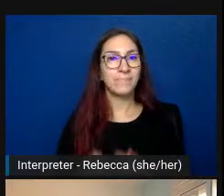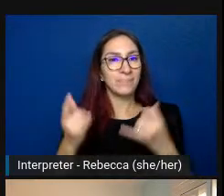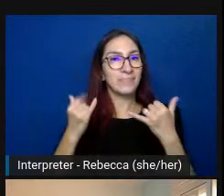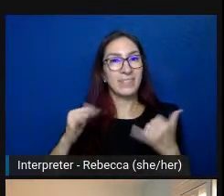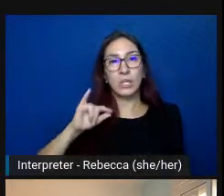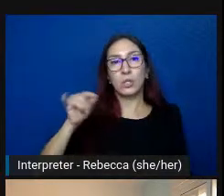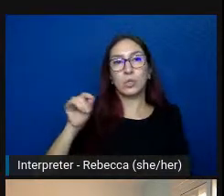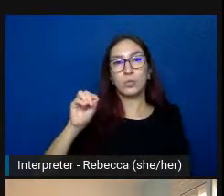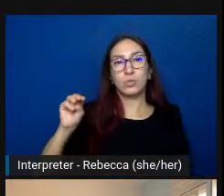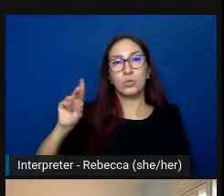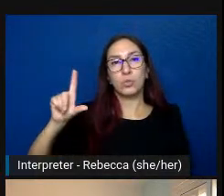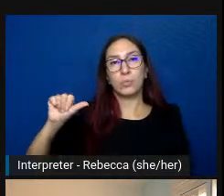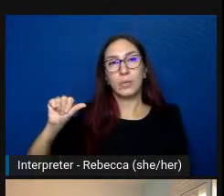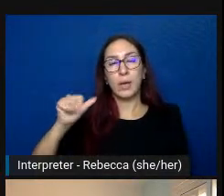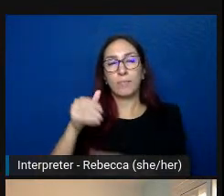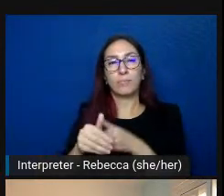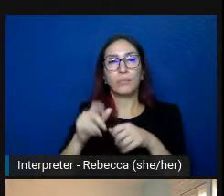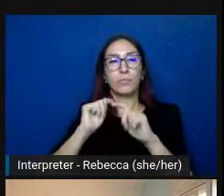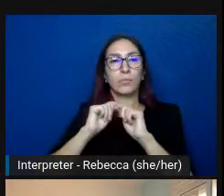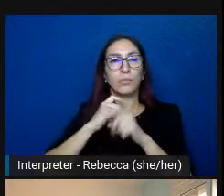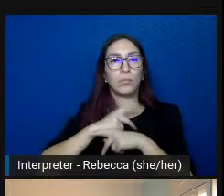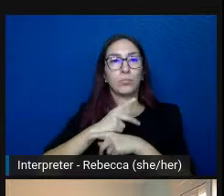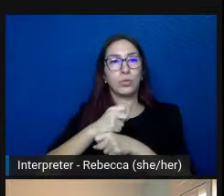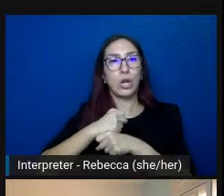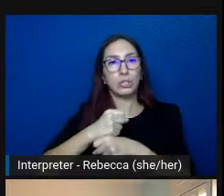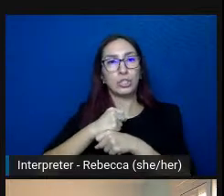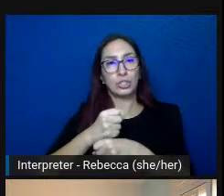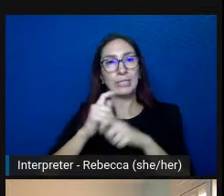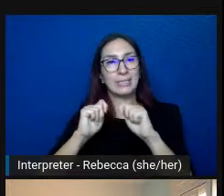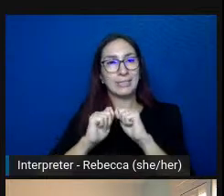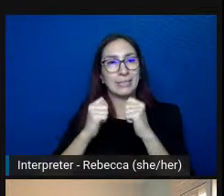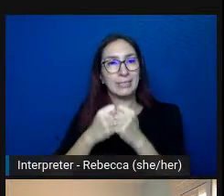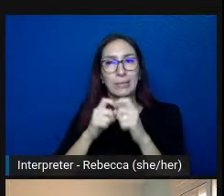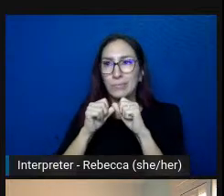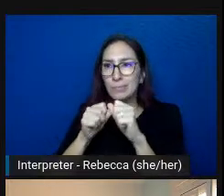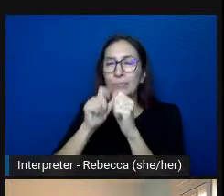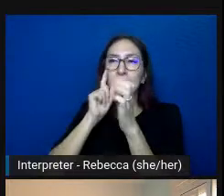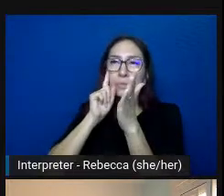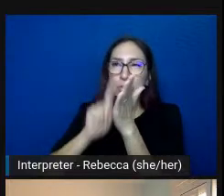be in compliance per right now